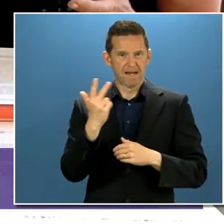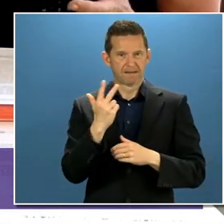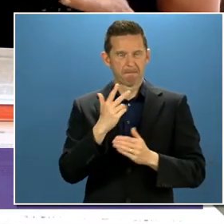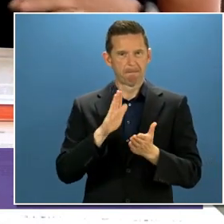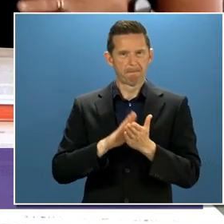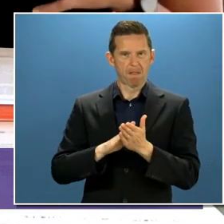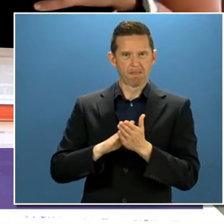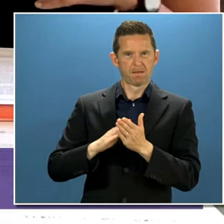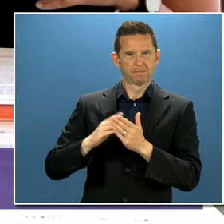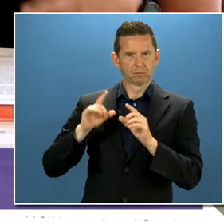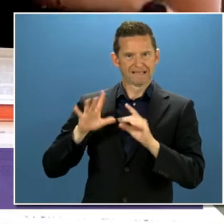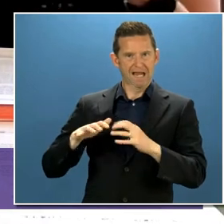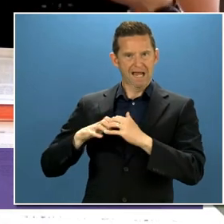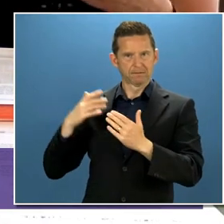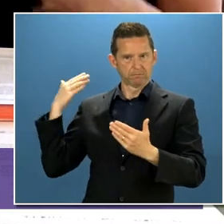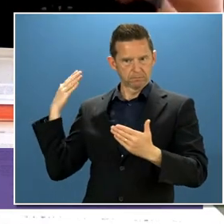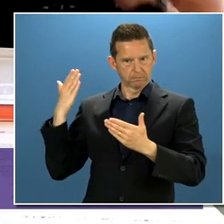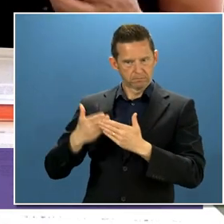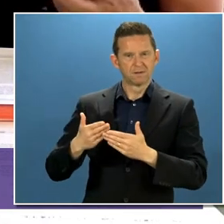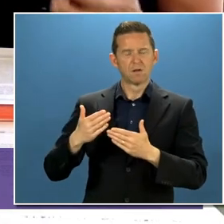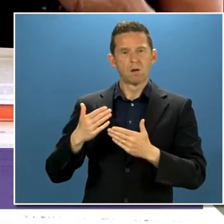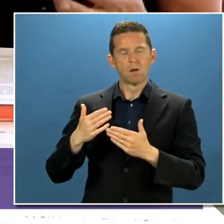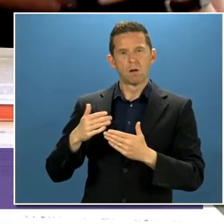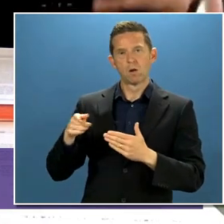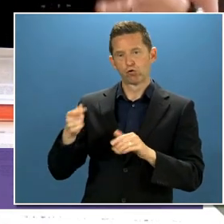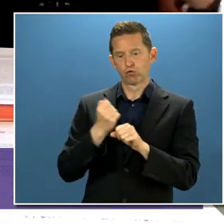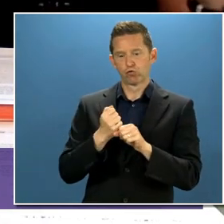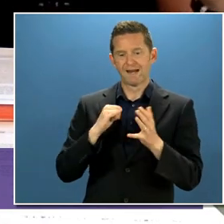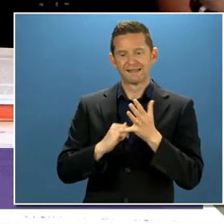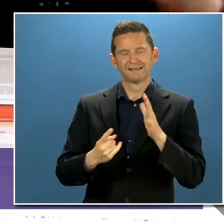business, GSA was doing a whole lot of really great stuff around immersive